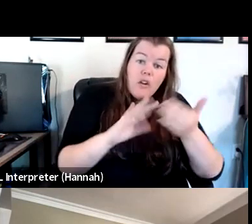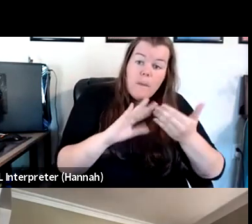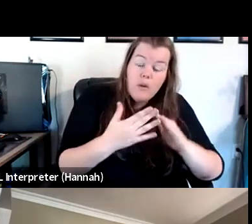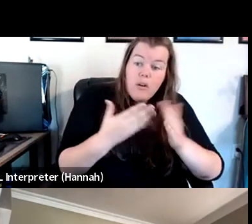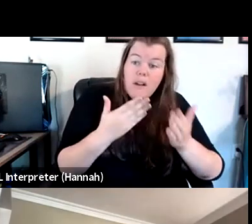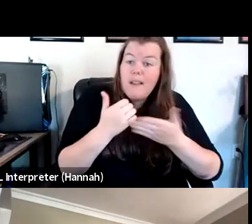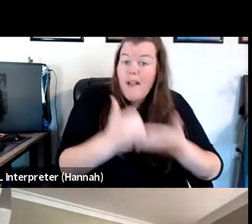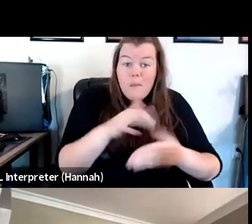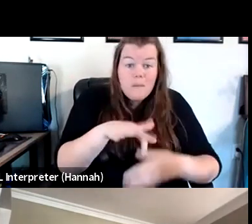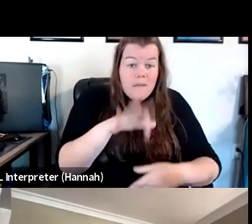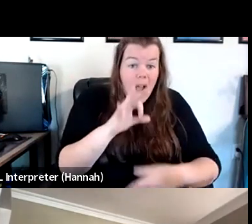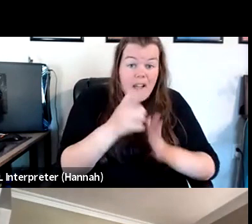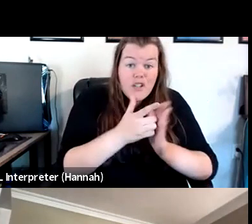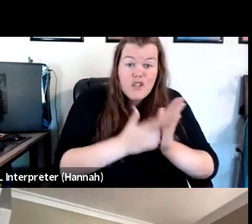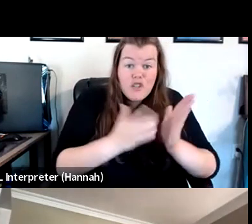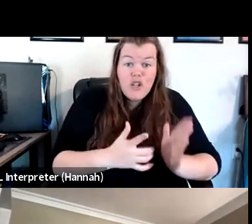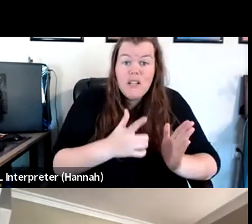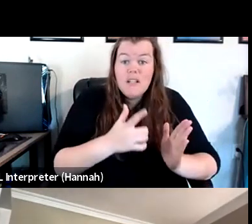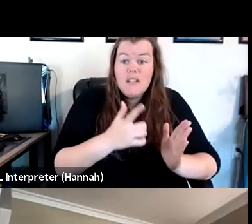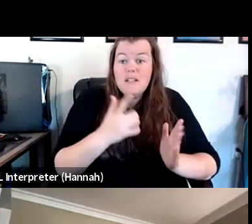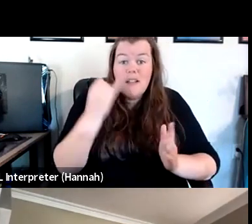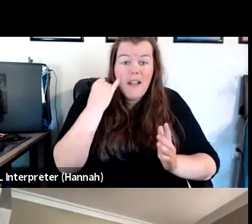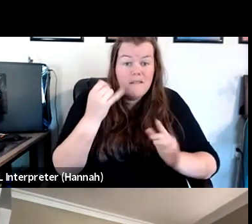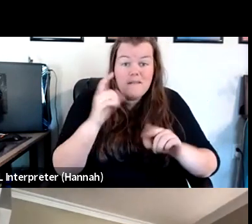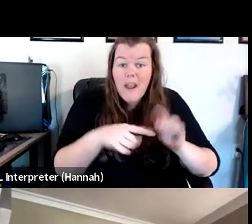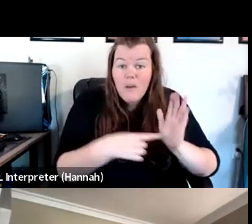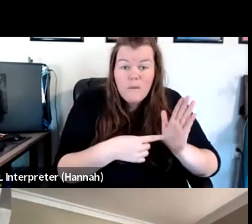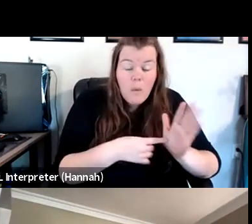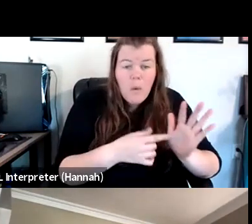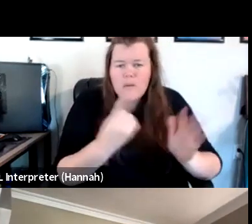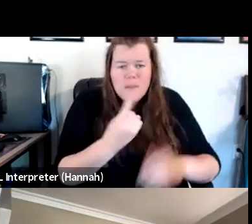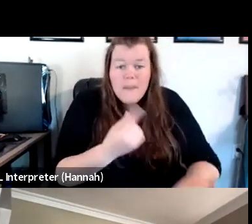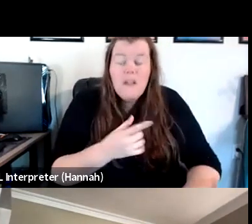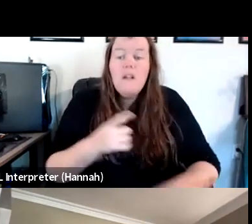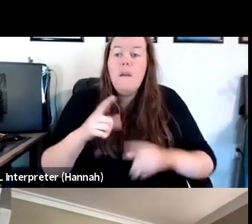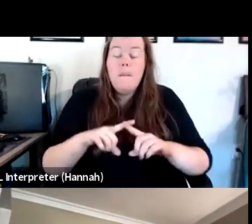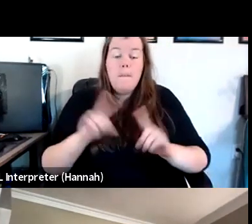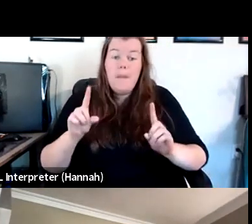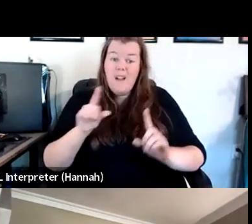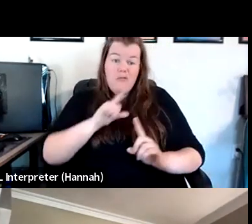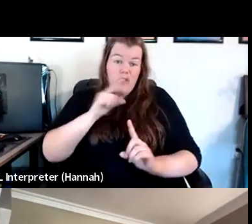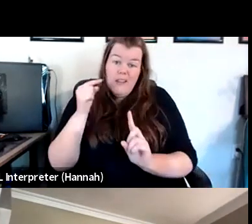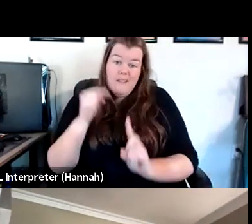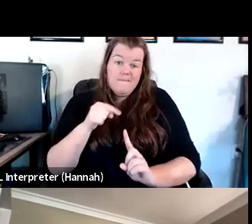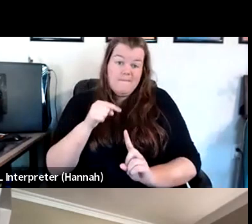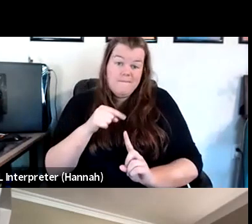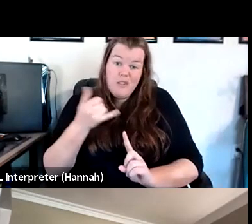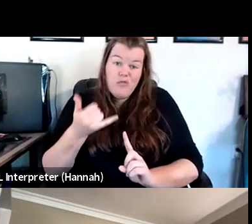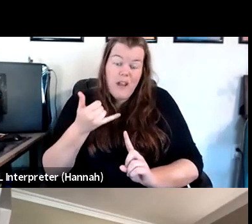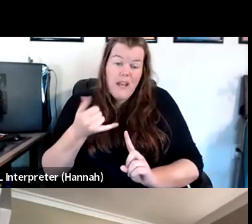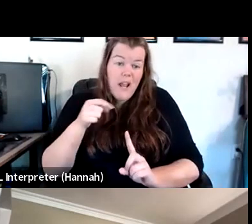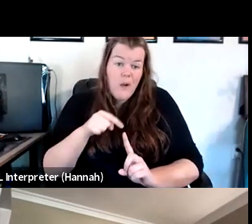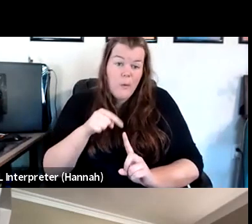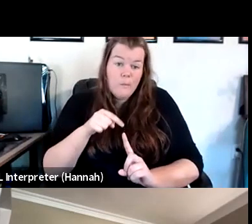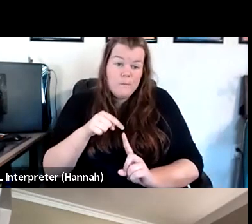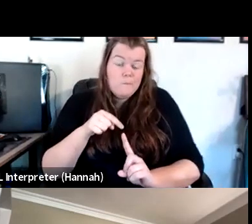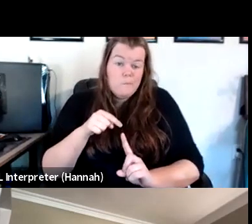for people who don't have them but really when it comes down to it right now the only